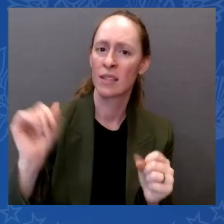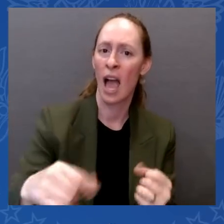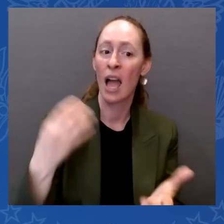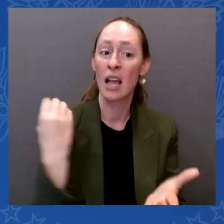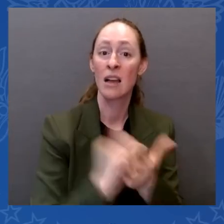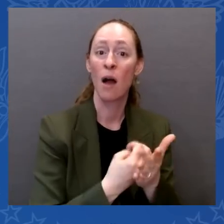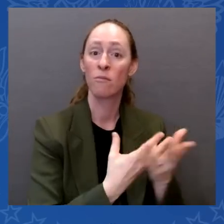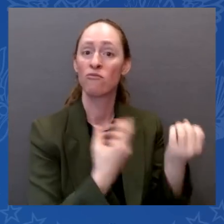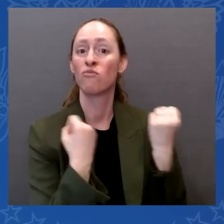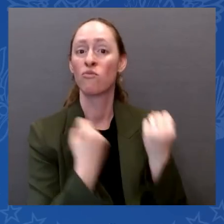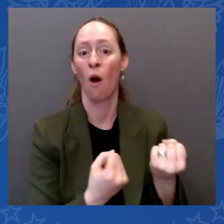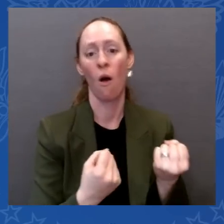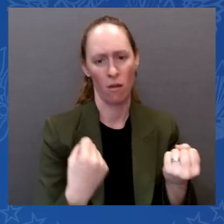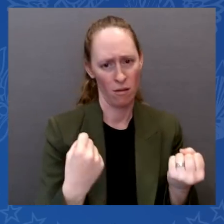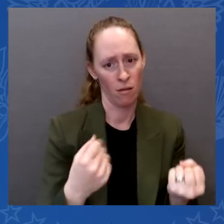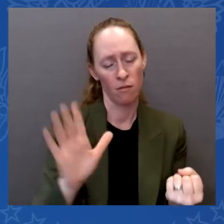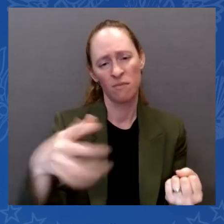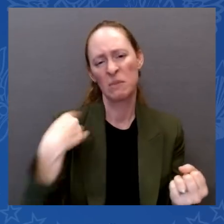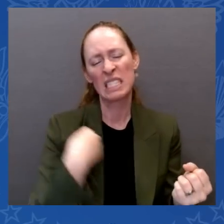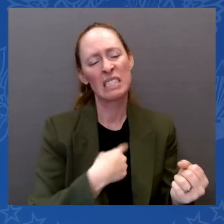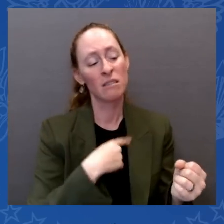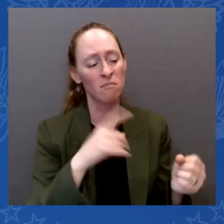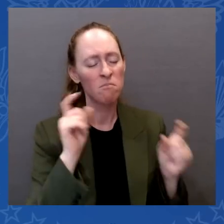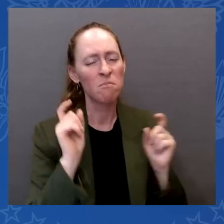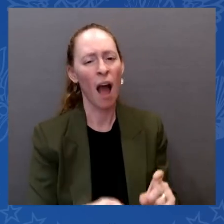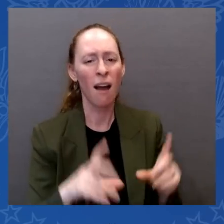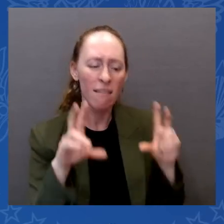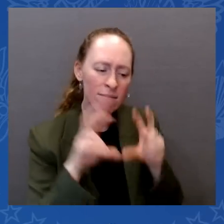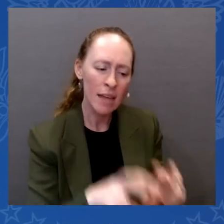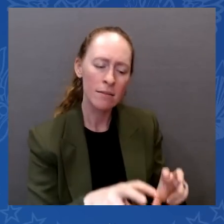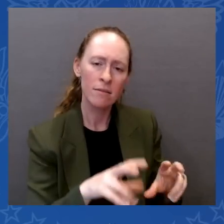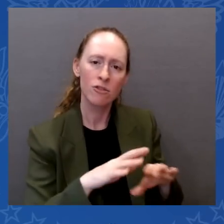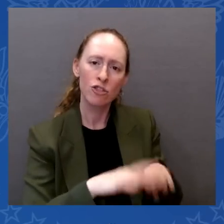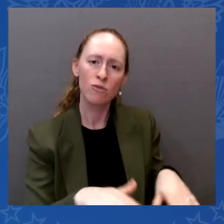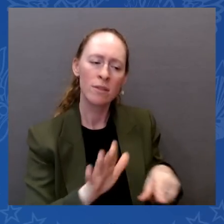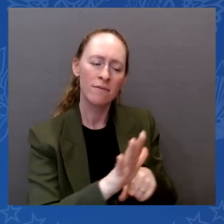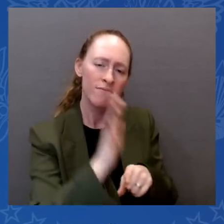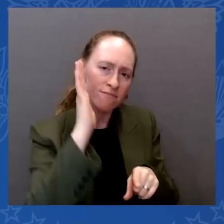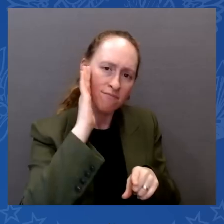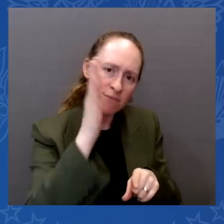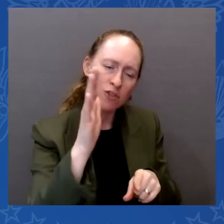The CHIPS and Science Act has supercharged efforts to make semiconductors and small computer chips